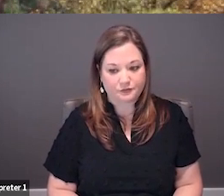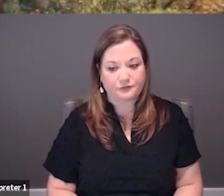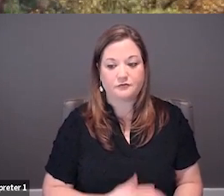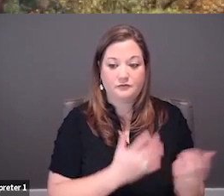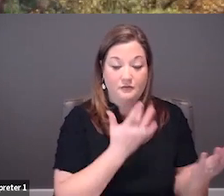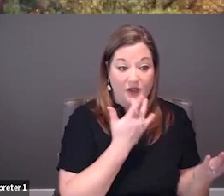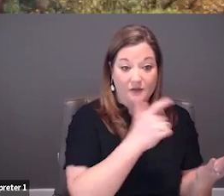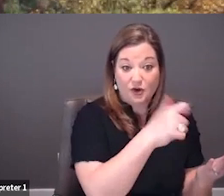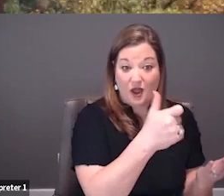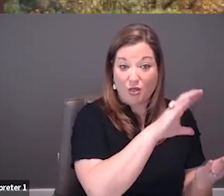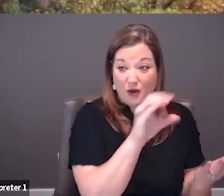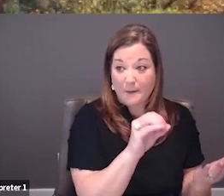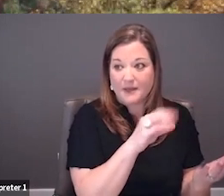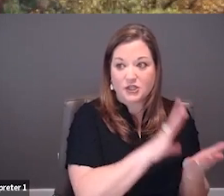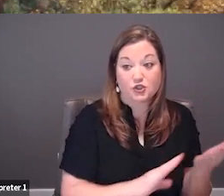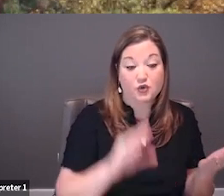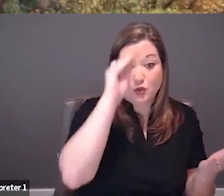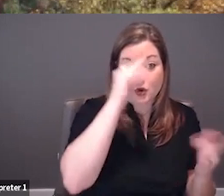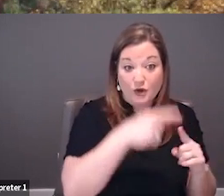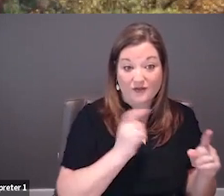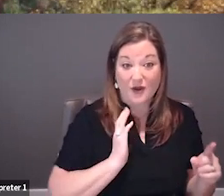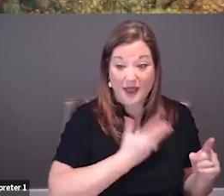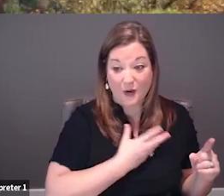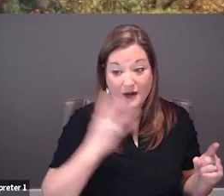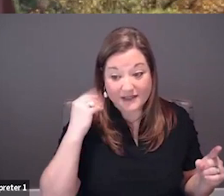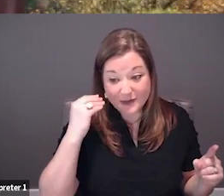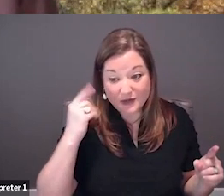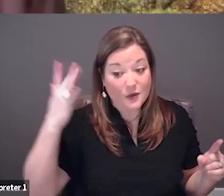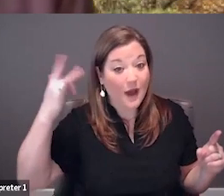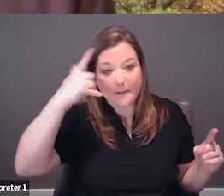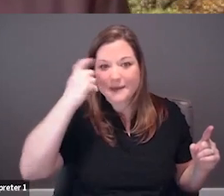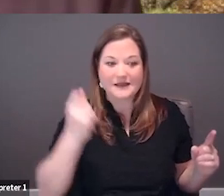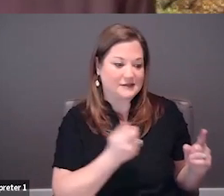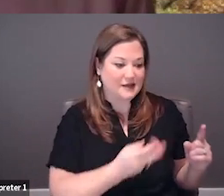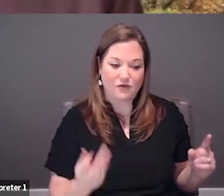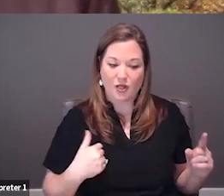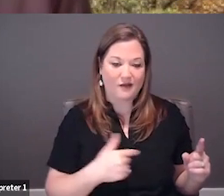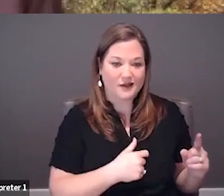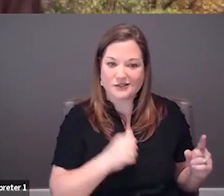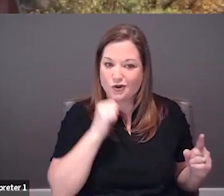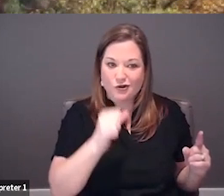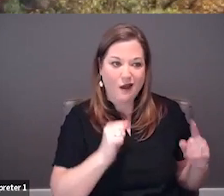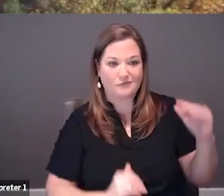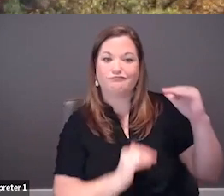because I know that there's a whole awful lot of us that are not where we want to be or need to be yet.